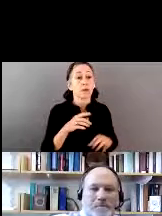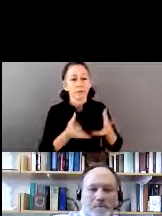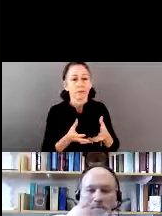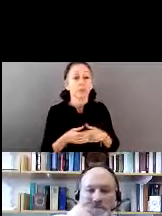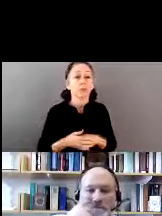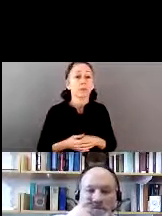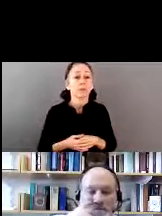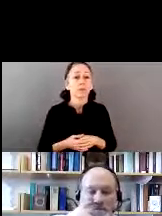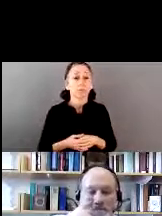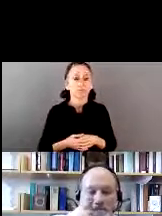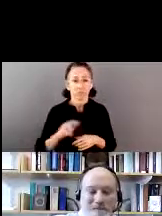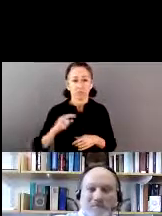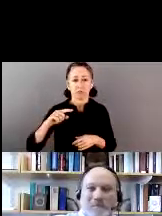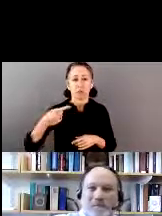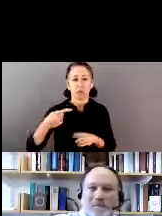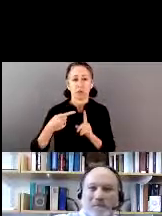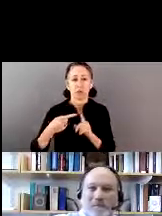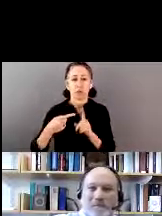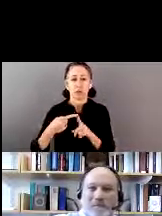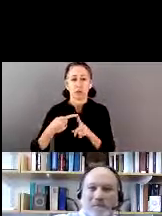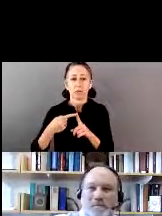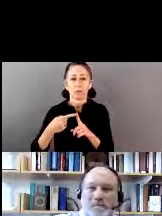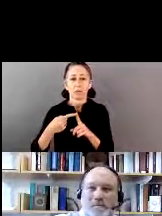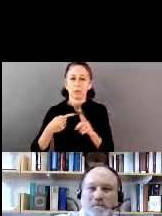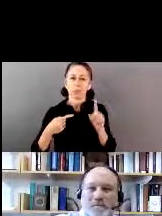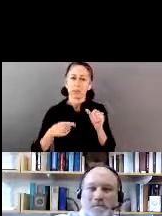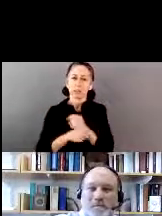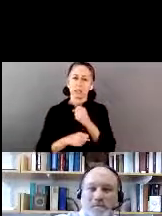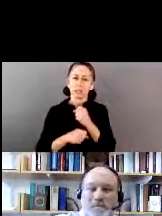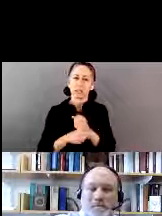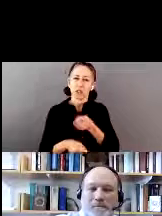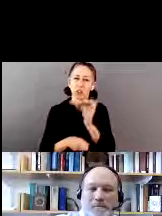So, through this presentation today I'll be describing the need and the purpose of the compendium, introduce the compendium content and features, how to access the compendium and technical assistance if you may need it, and finally describe a few users of the compendium.